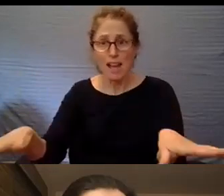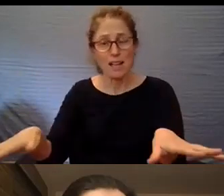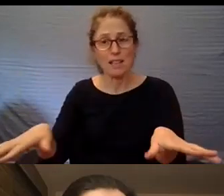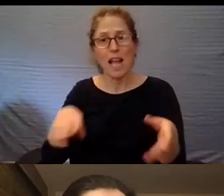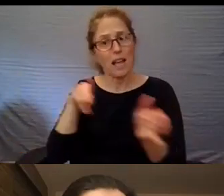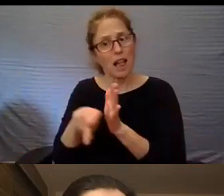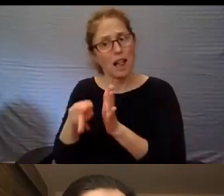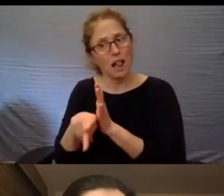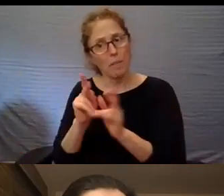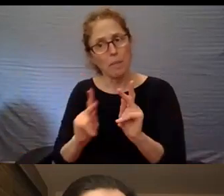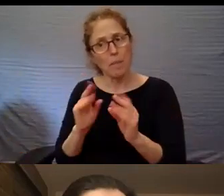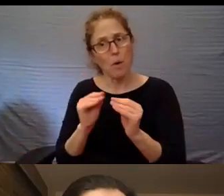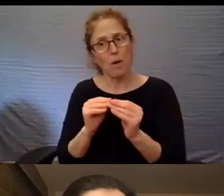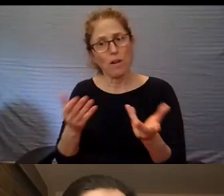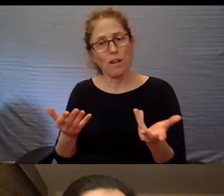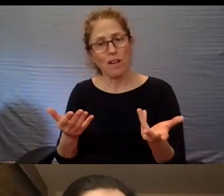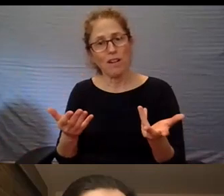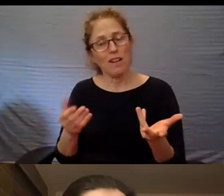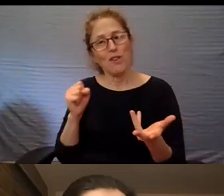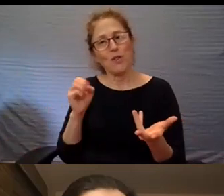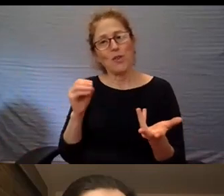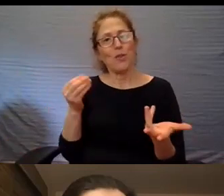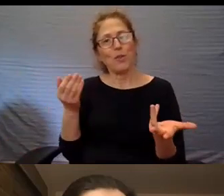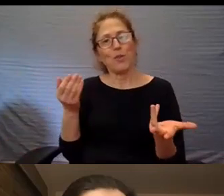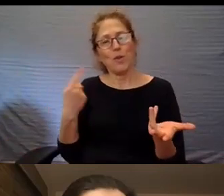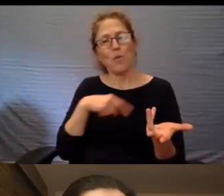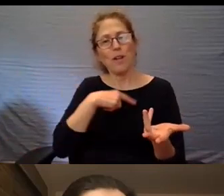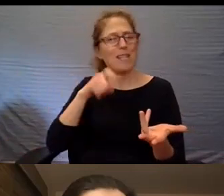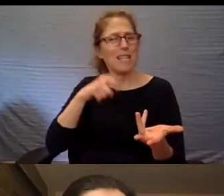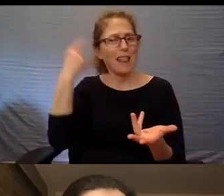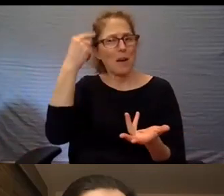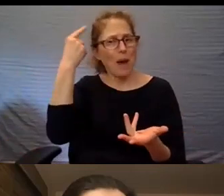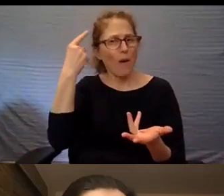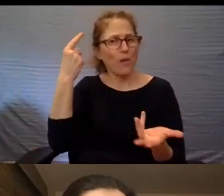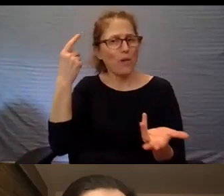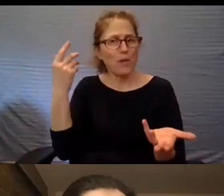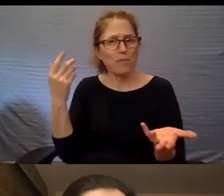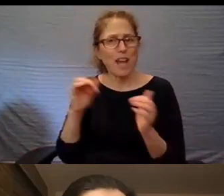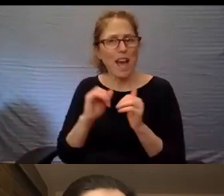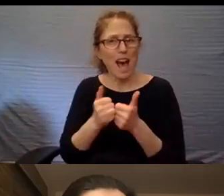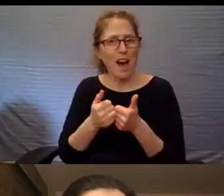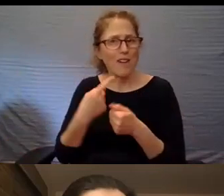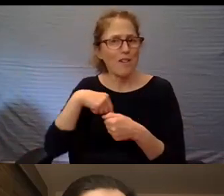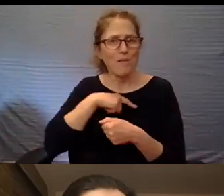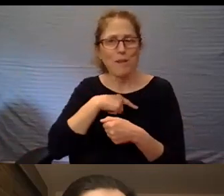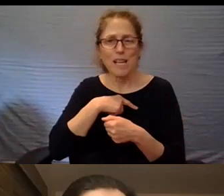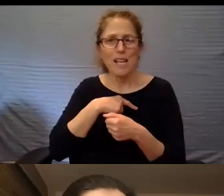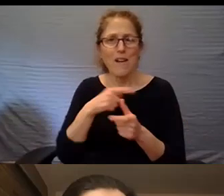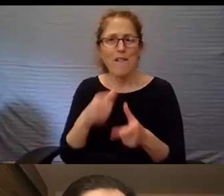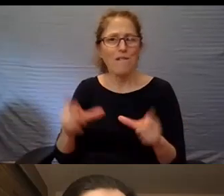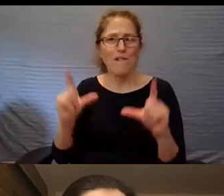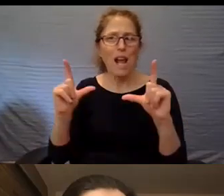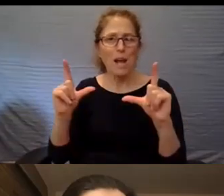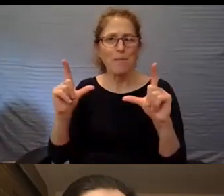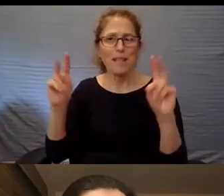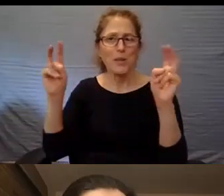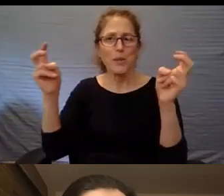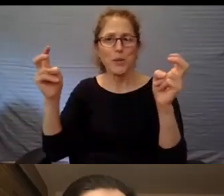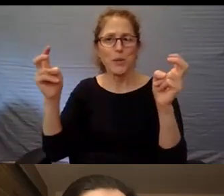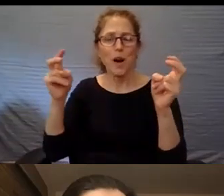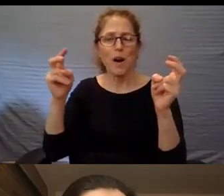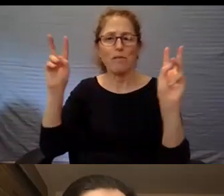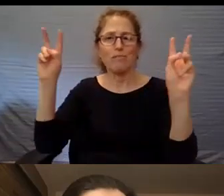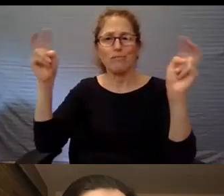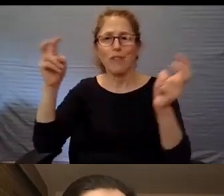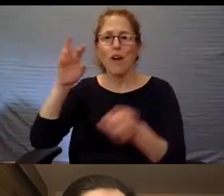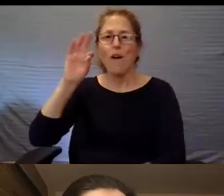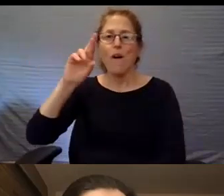So we need to think about how we frame the issue of fragility or vulnerability